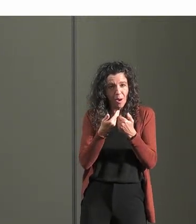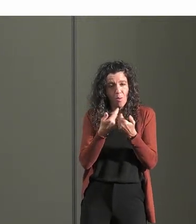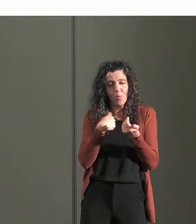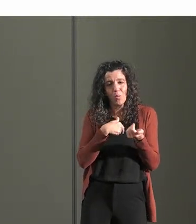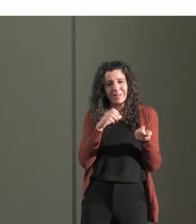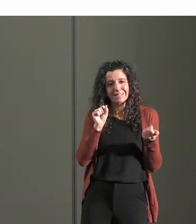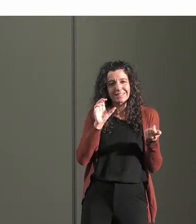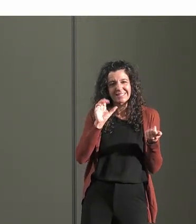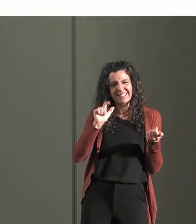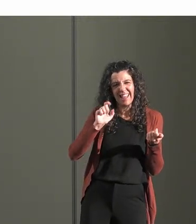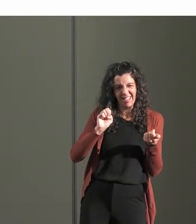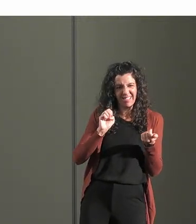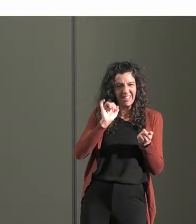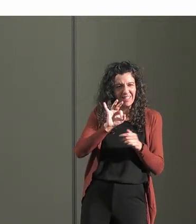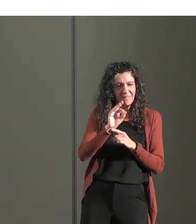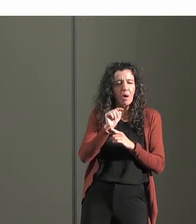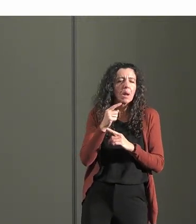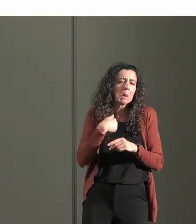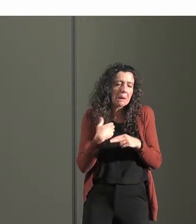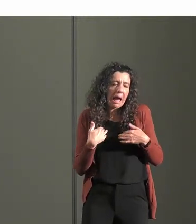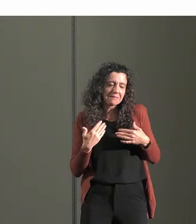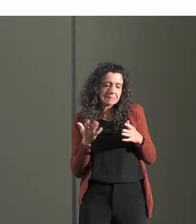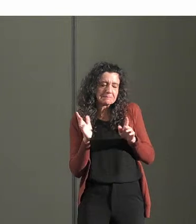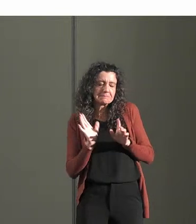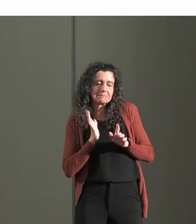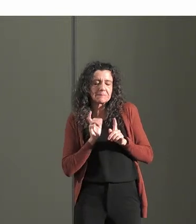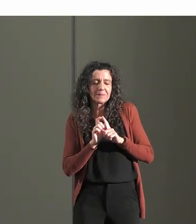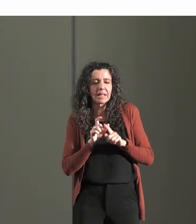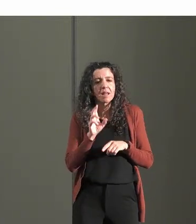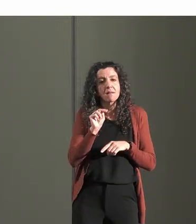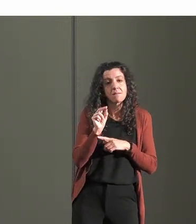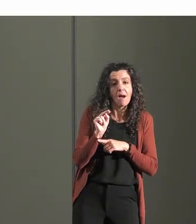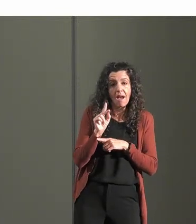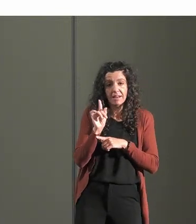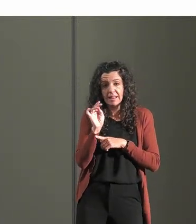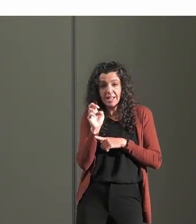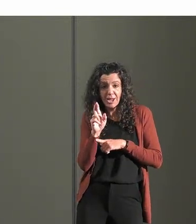We've also tweaked the logic how we scale font. We call